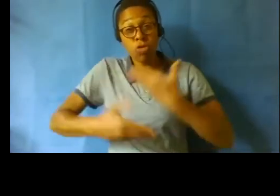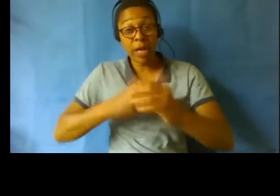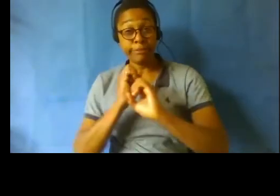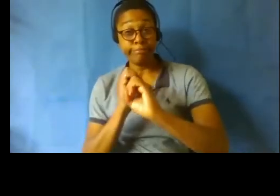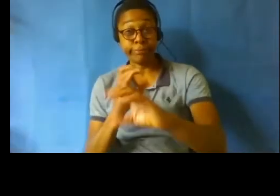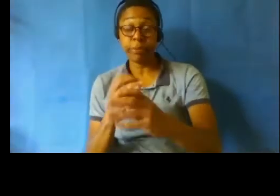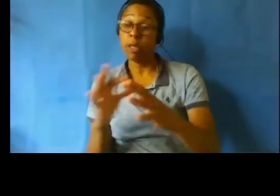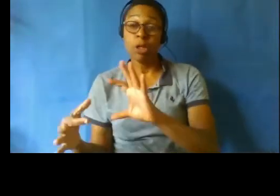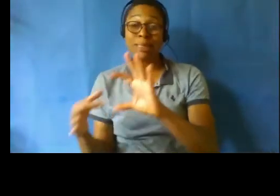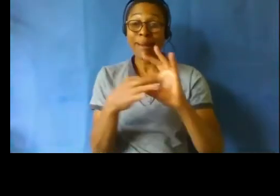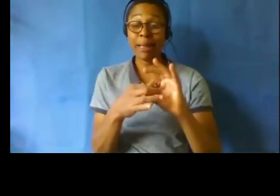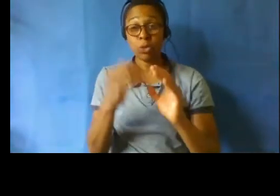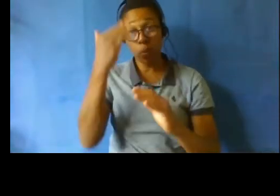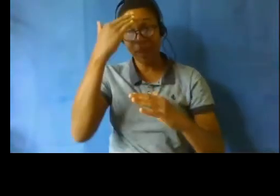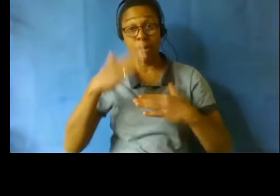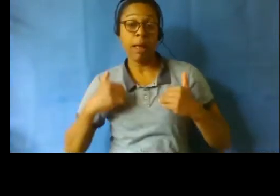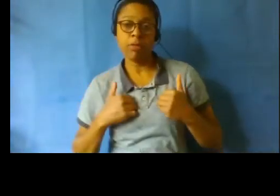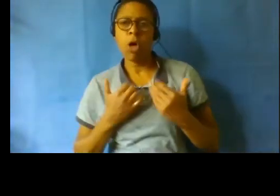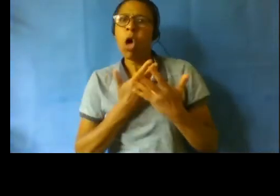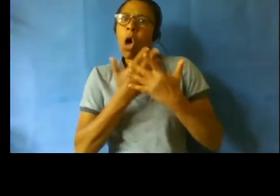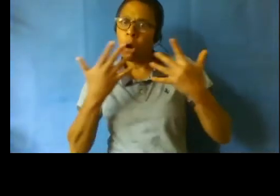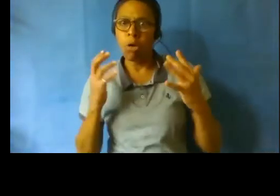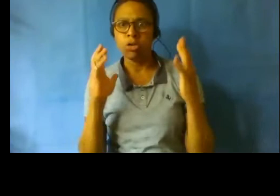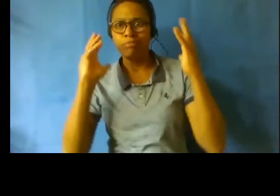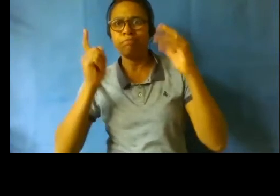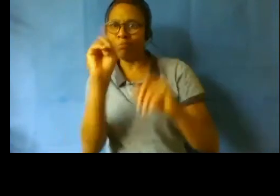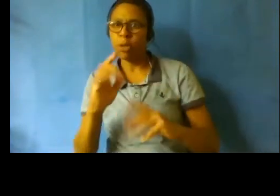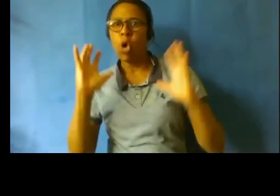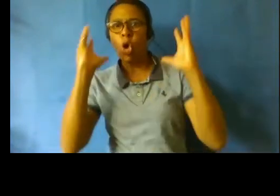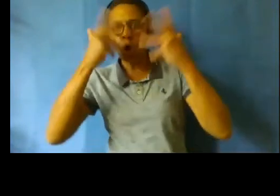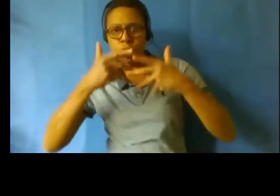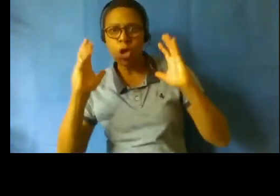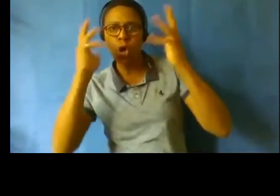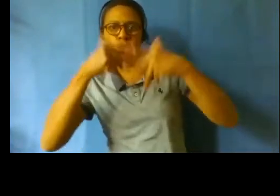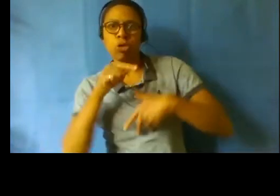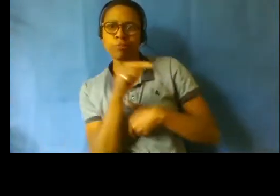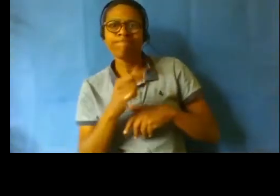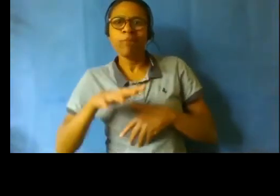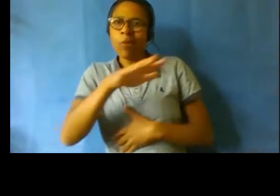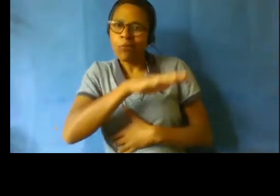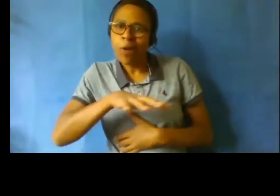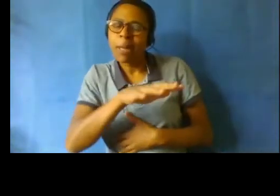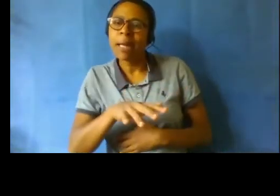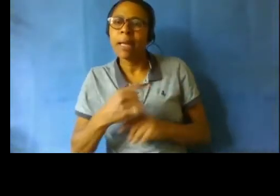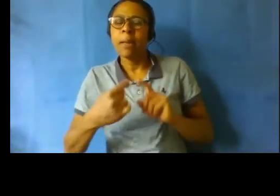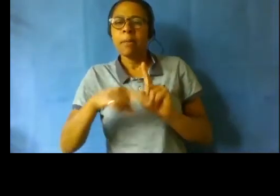repeated as well as fears of side effects of mind-altering medication and also a lack of positive examples among black people